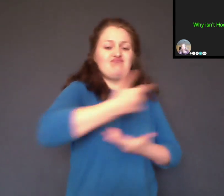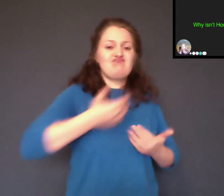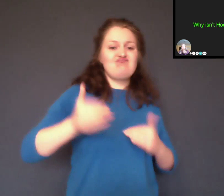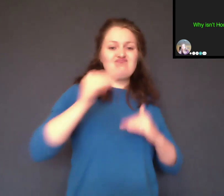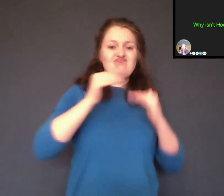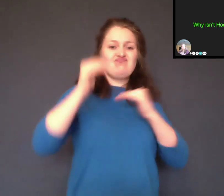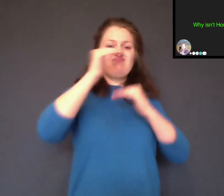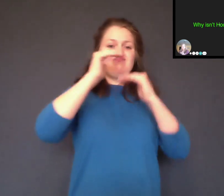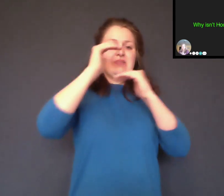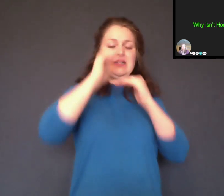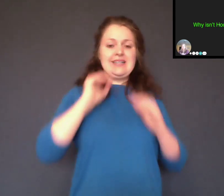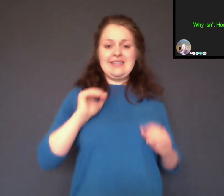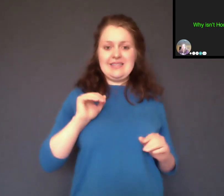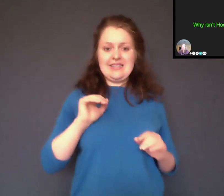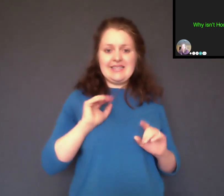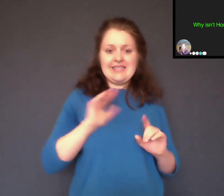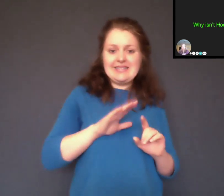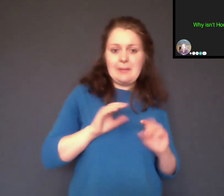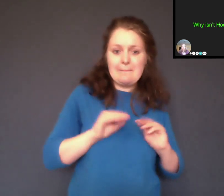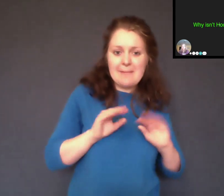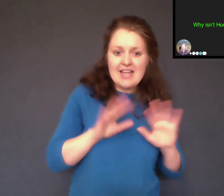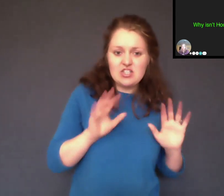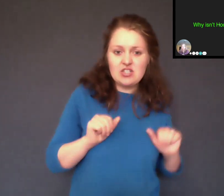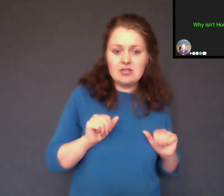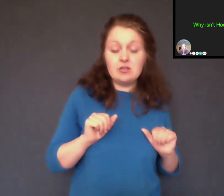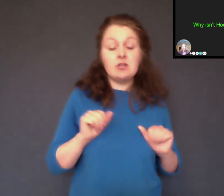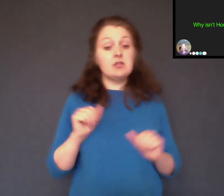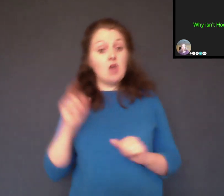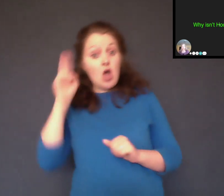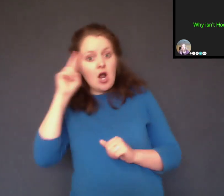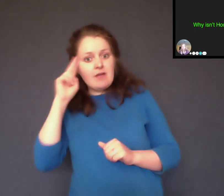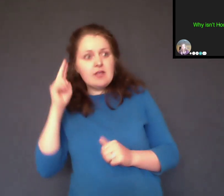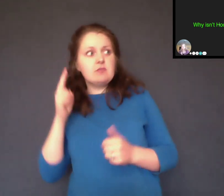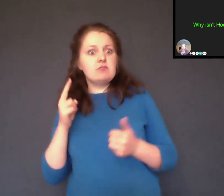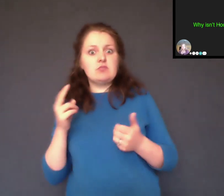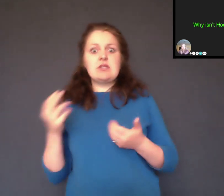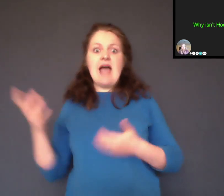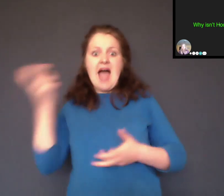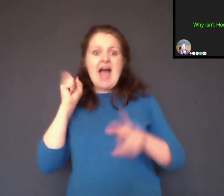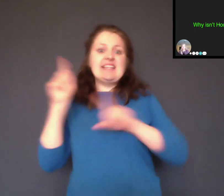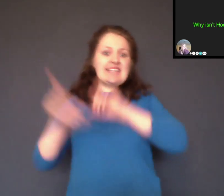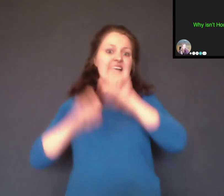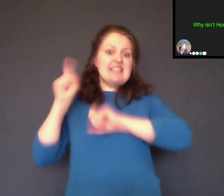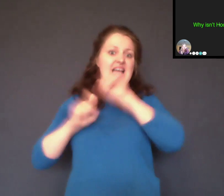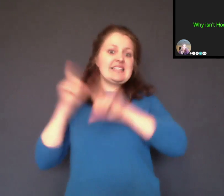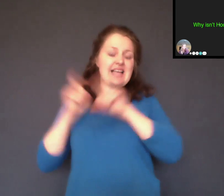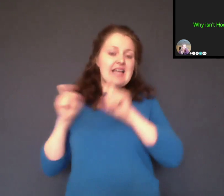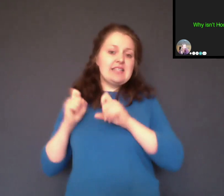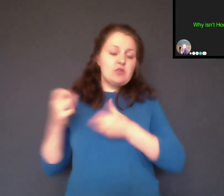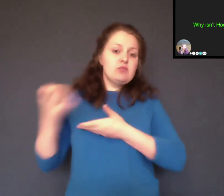because harvey was trying to wear him out in earlier chapters by asking for so many things then